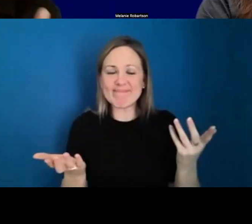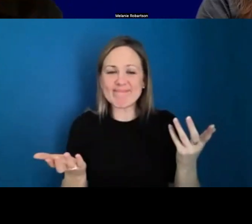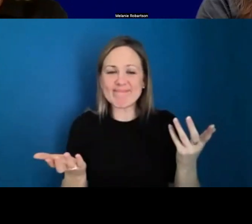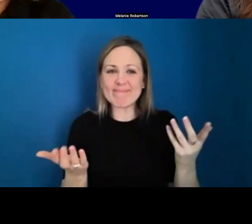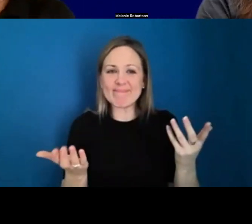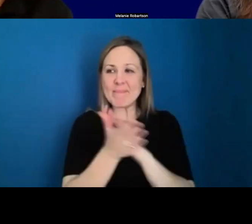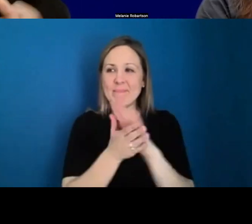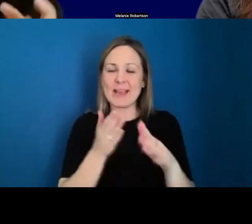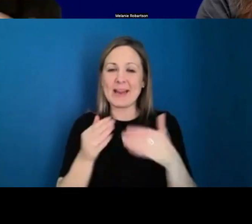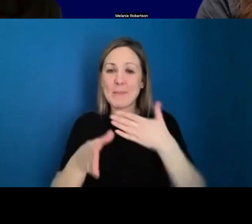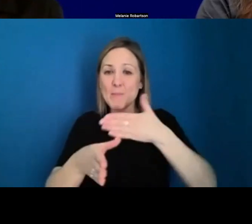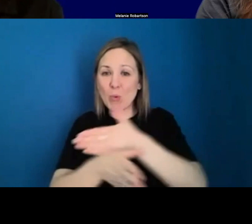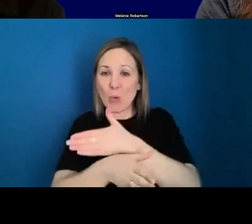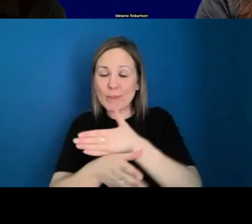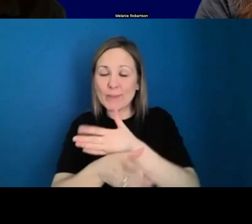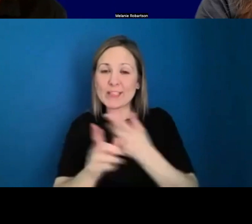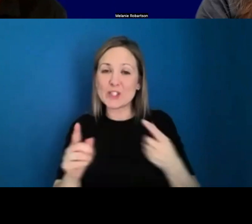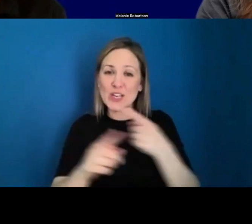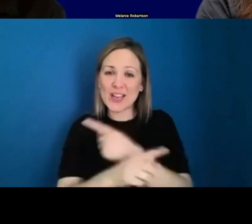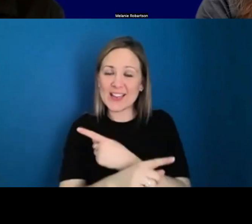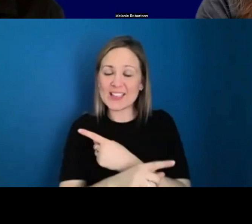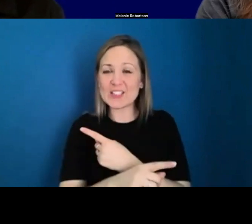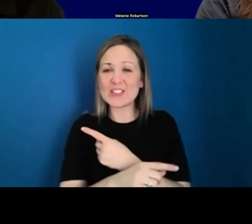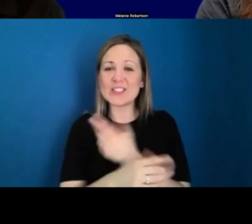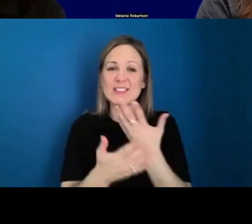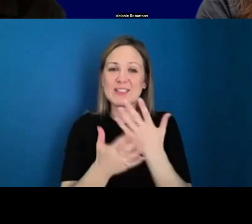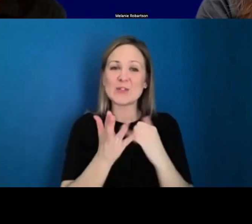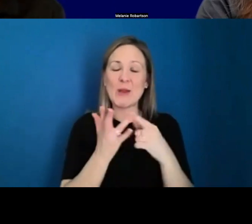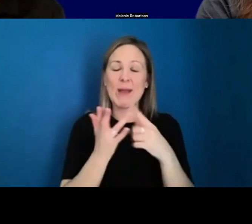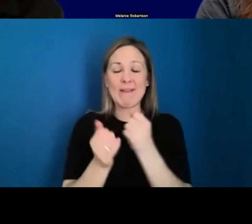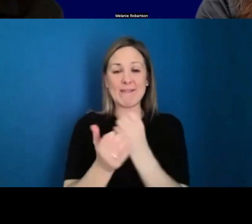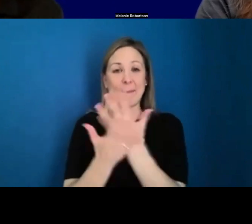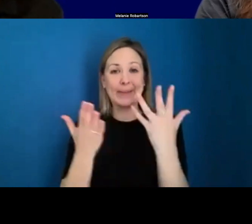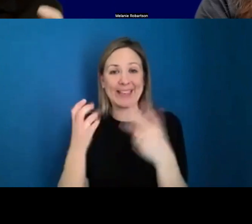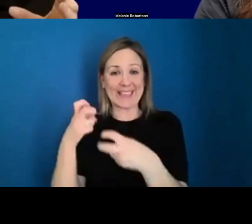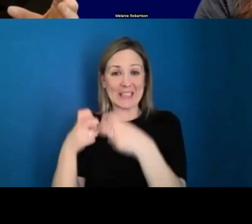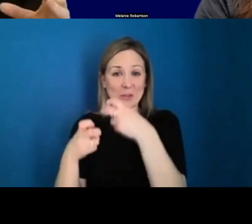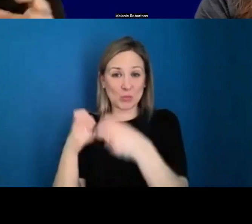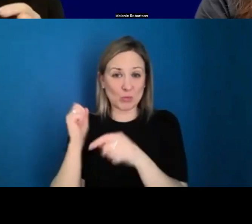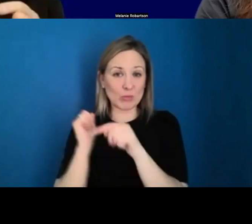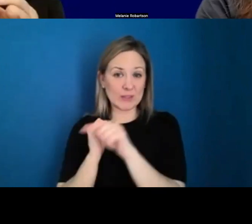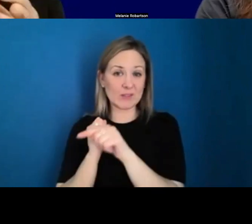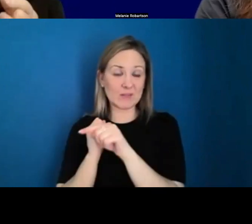changes to this and that, and that's where we have the major issue, is that unless there